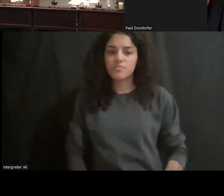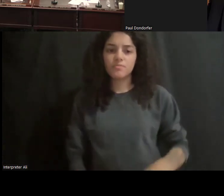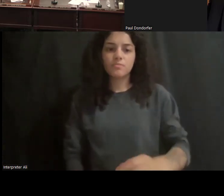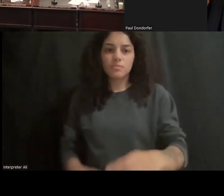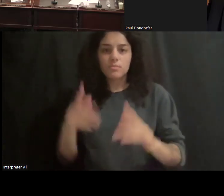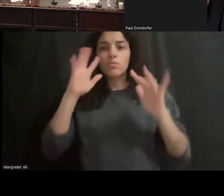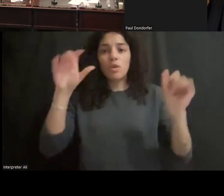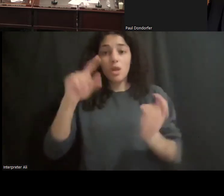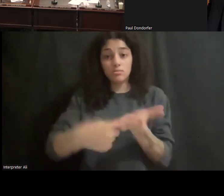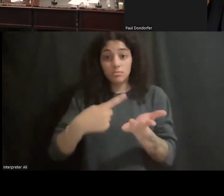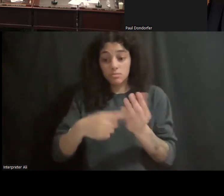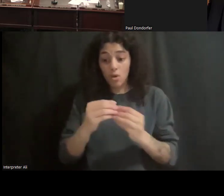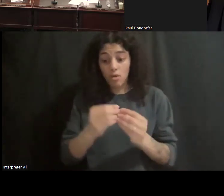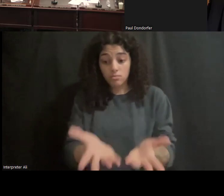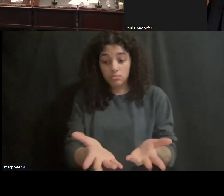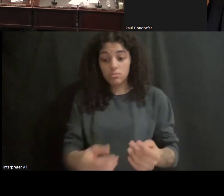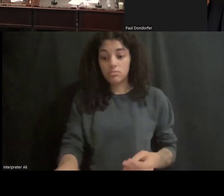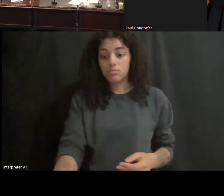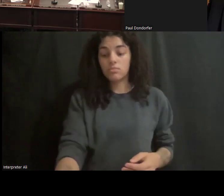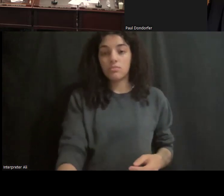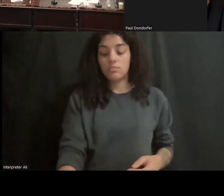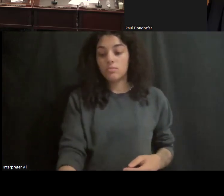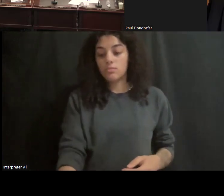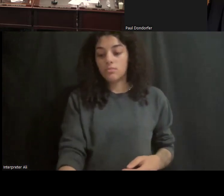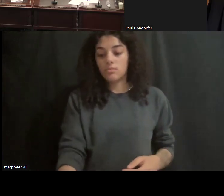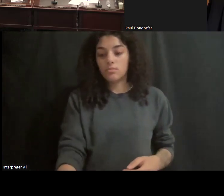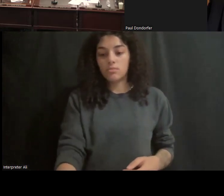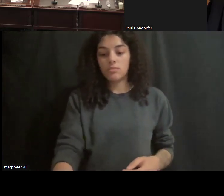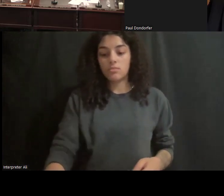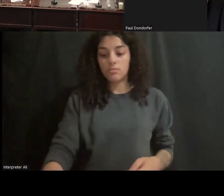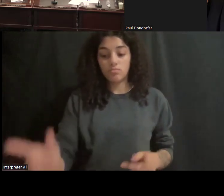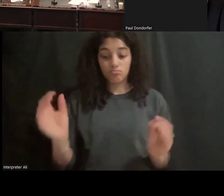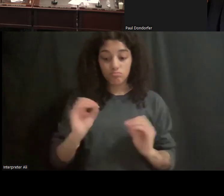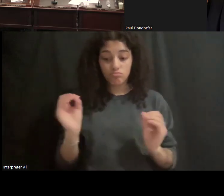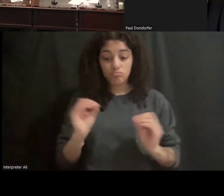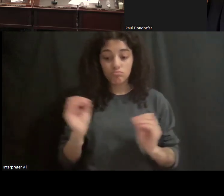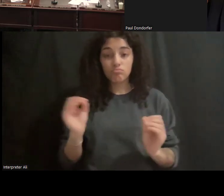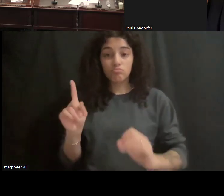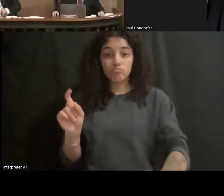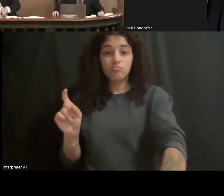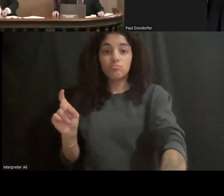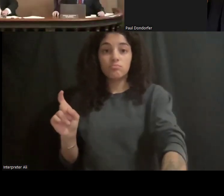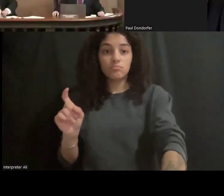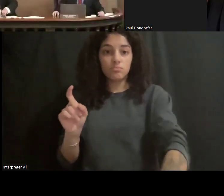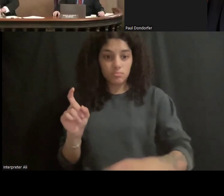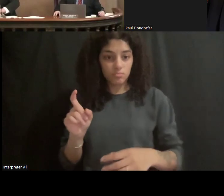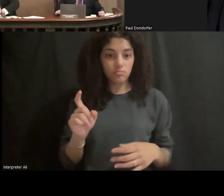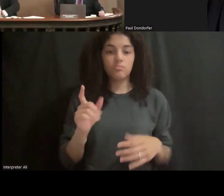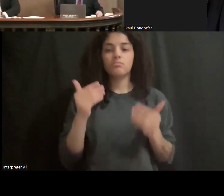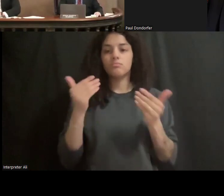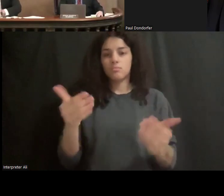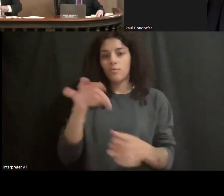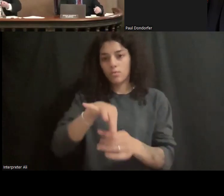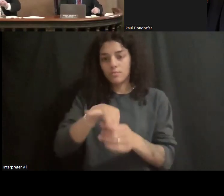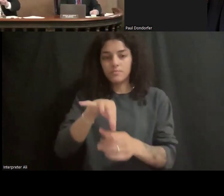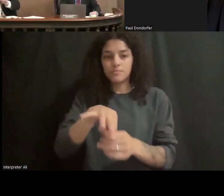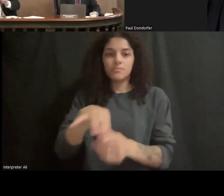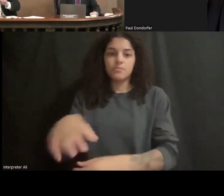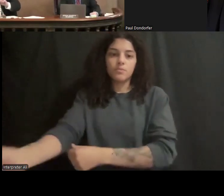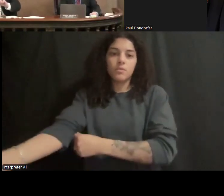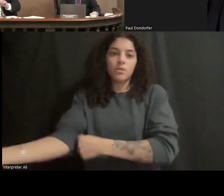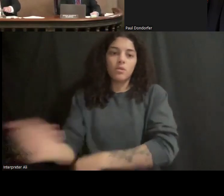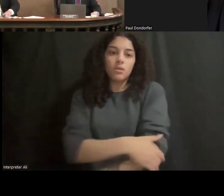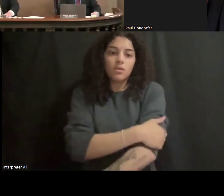discussion Seeing none well roll call vote Yes Roll call vote Mr Clark Roll call vote